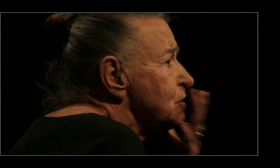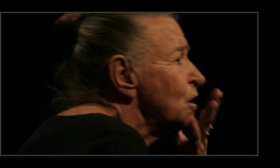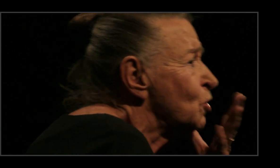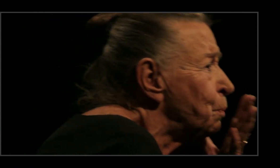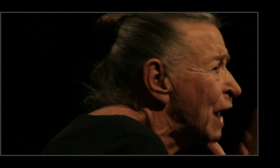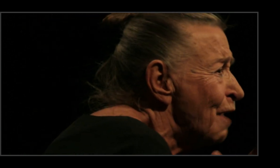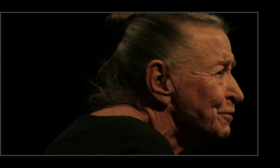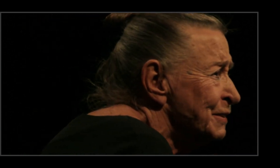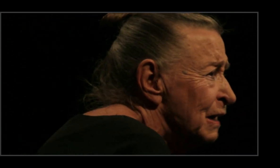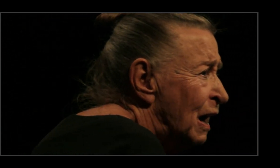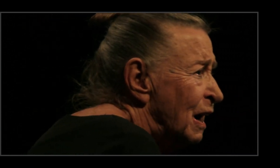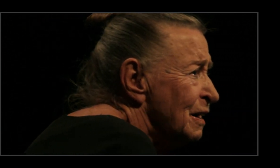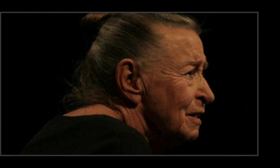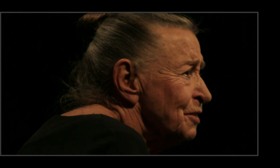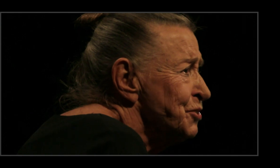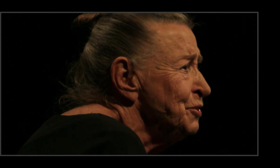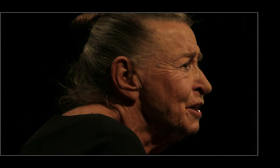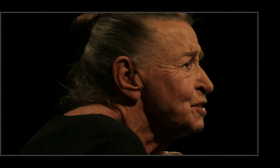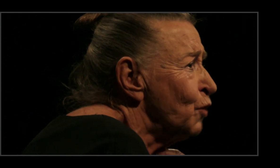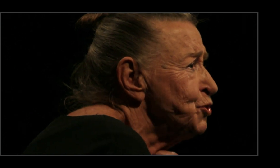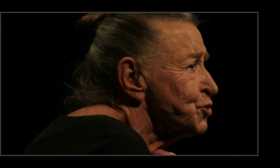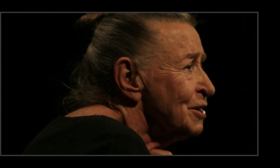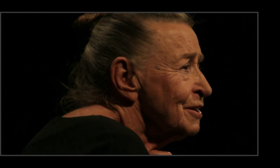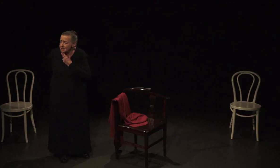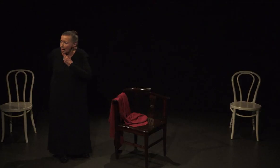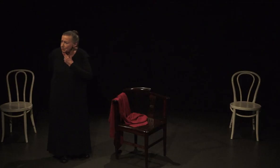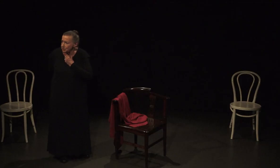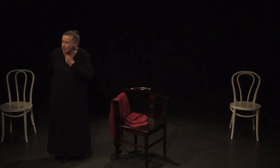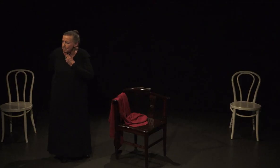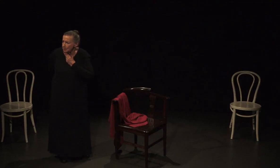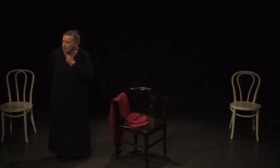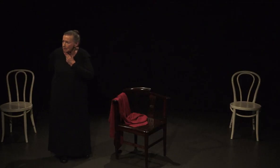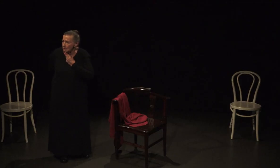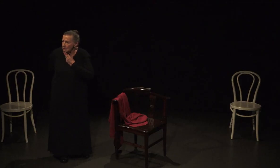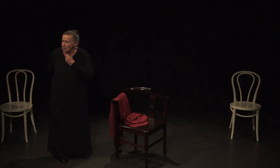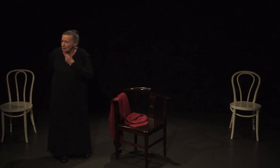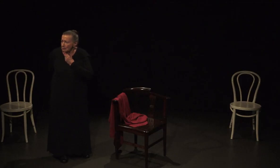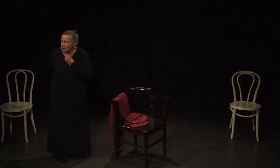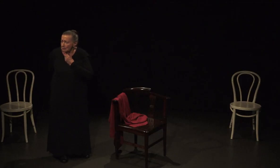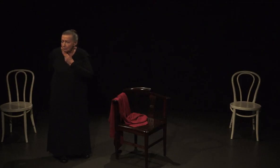Is it all true? Your mind's not tricking you?"